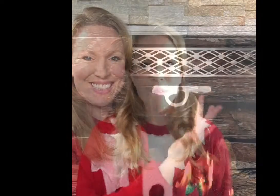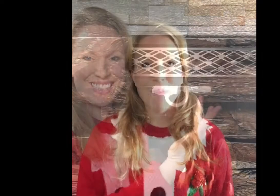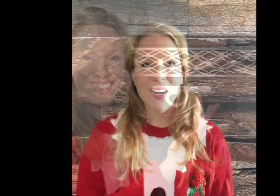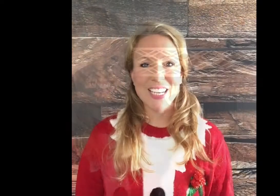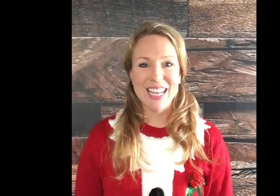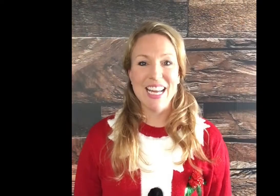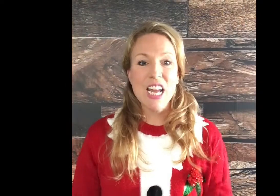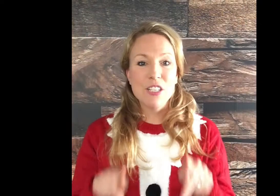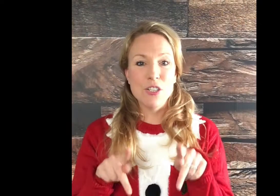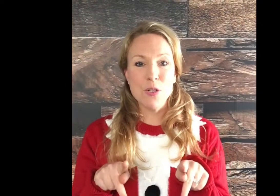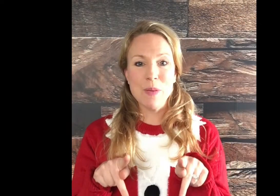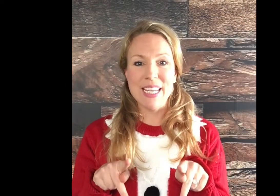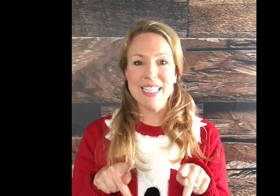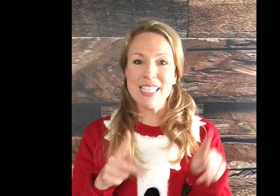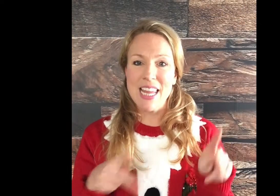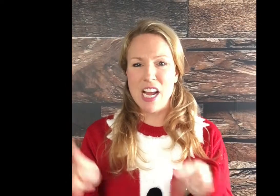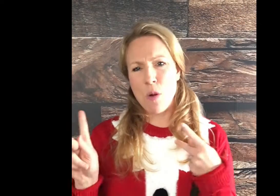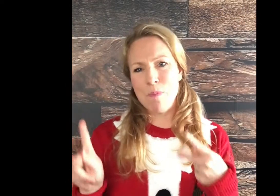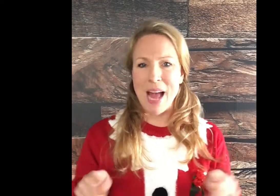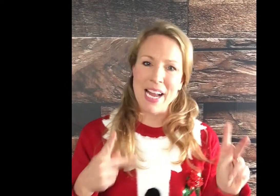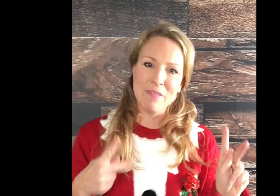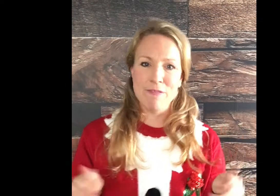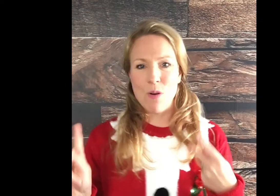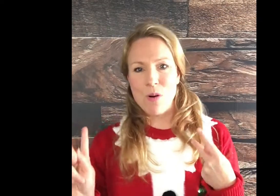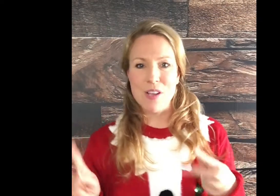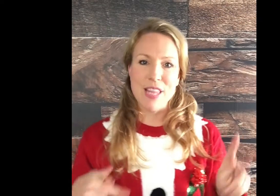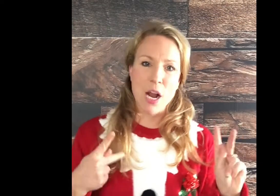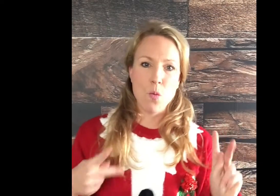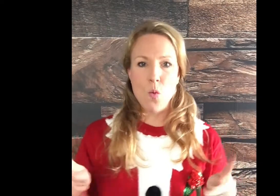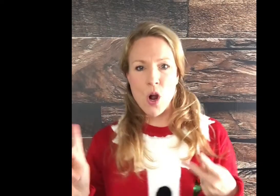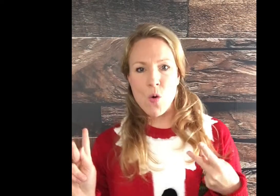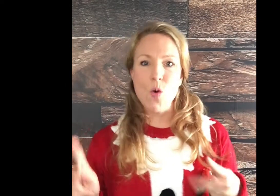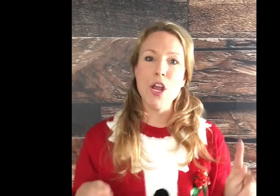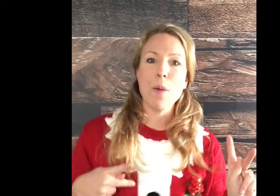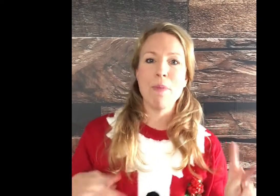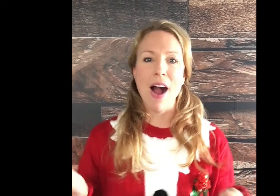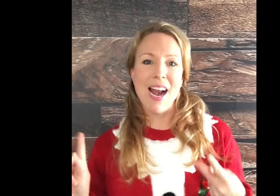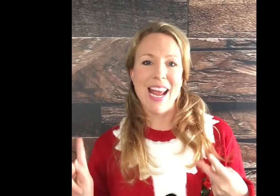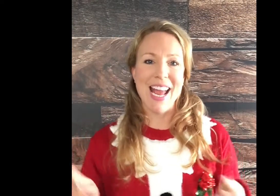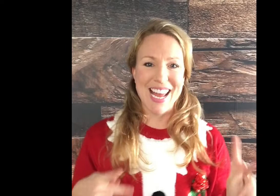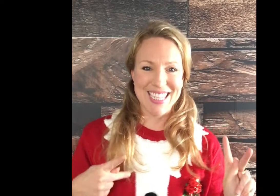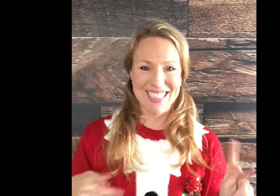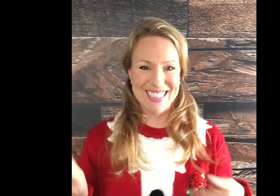PARTY. TWO "P"s and they go back and forth, like whoo, you're PARTYING!